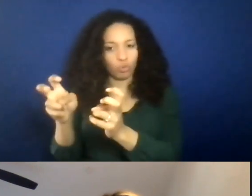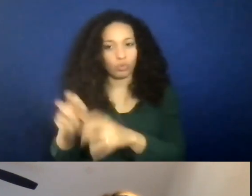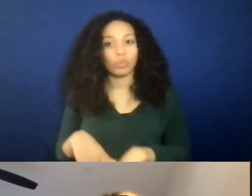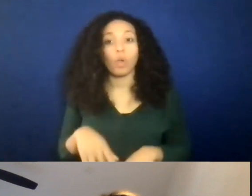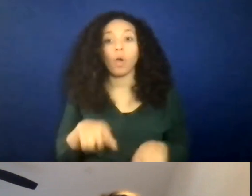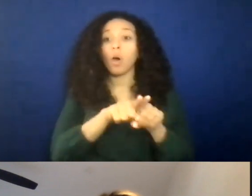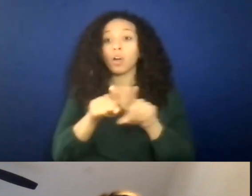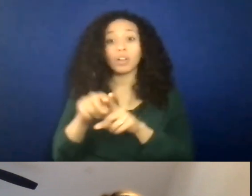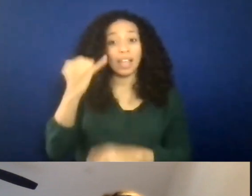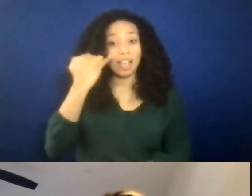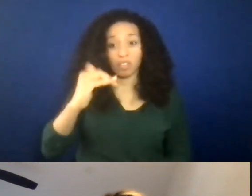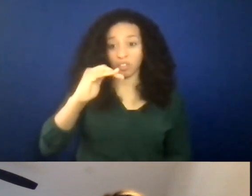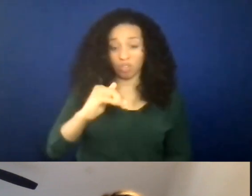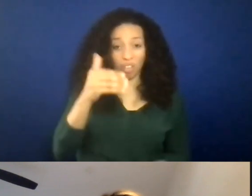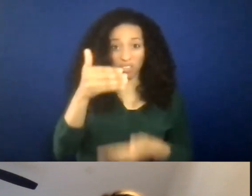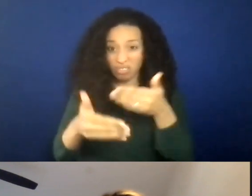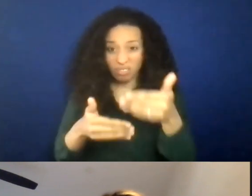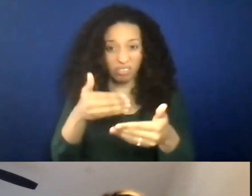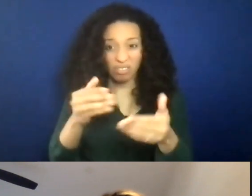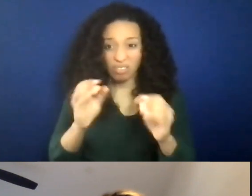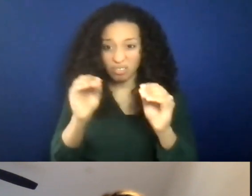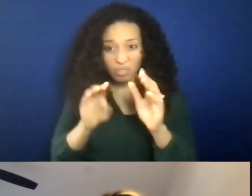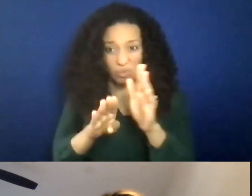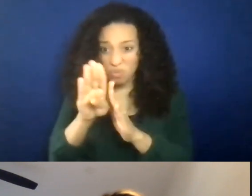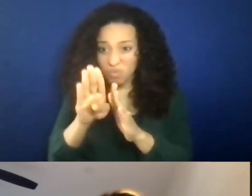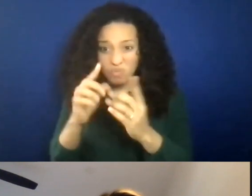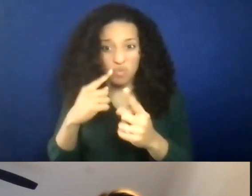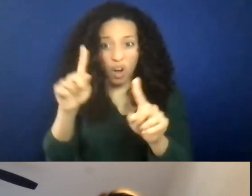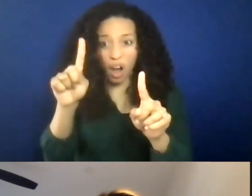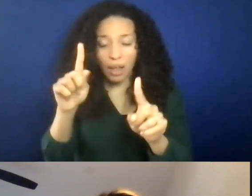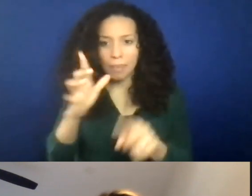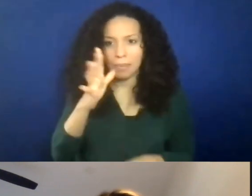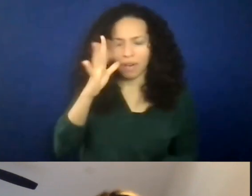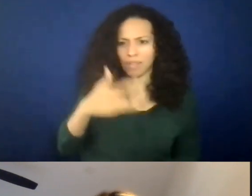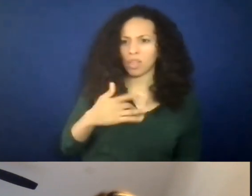that the parents think that the child should be making, but the team feels